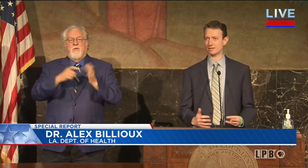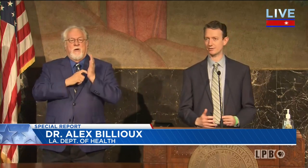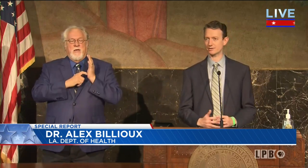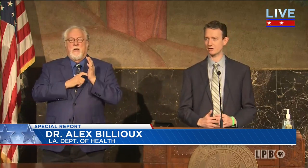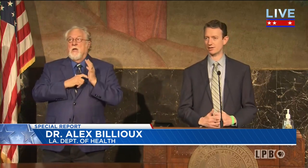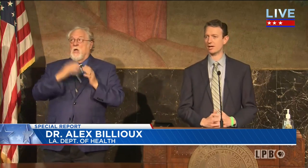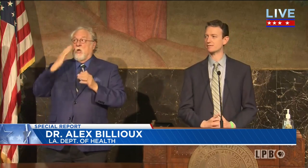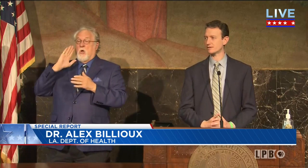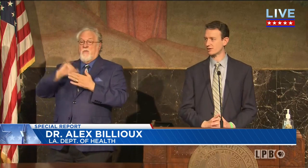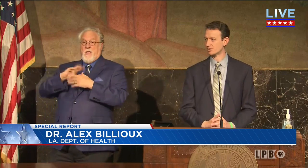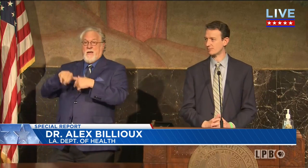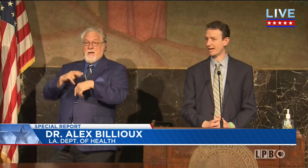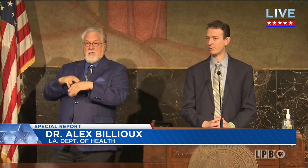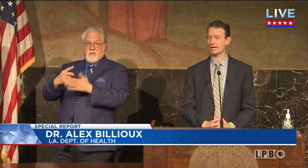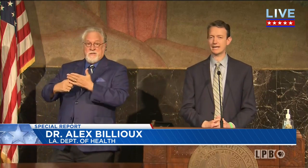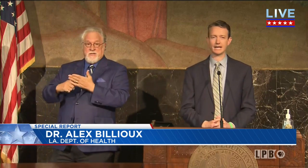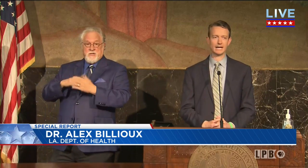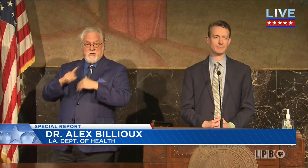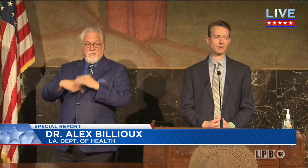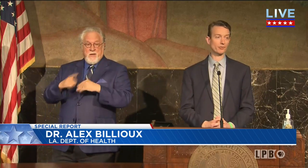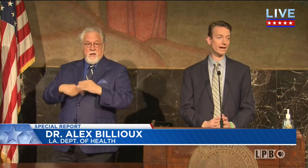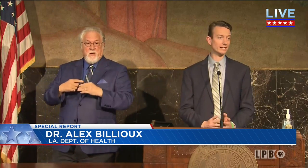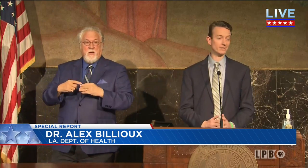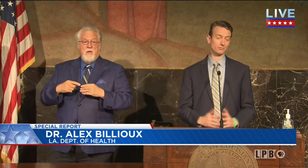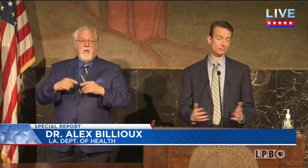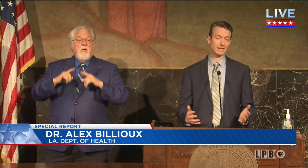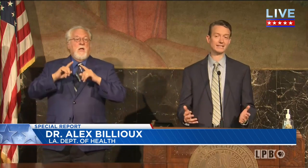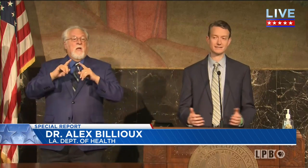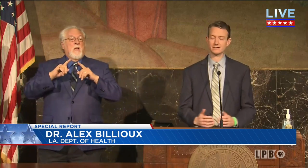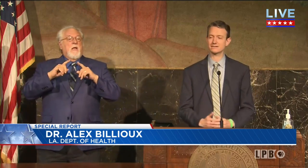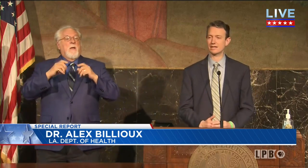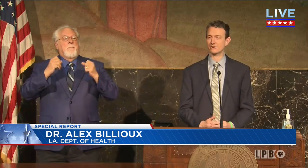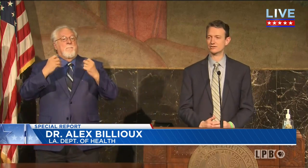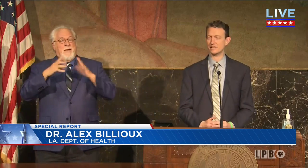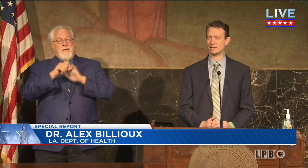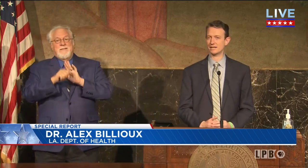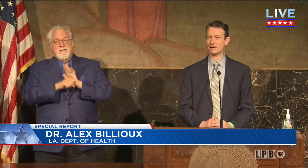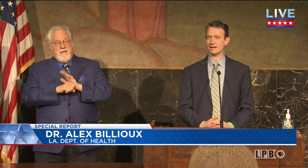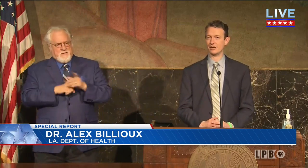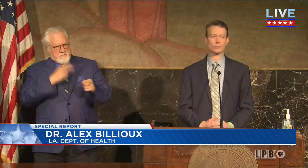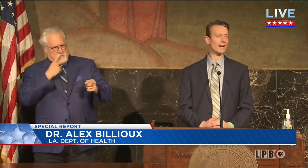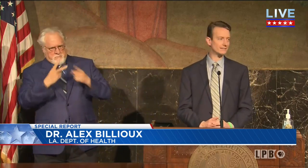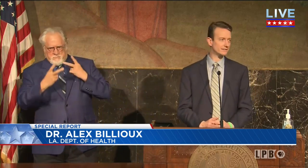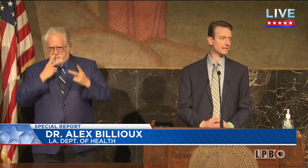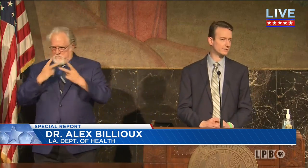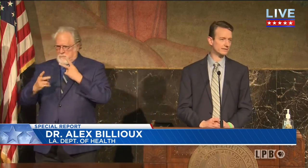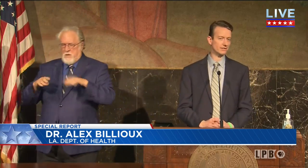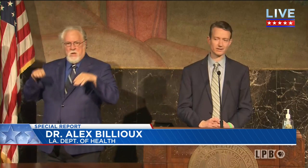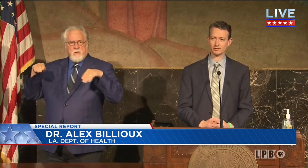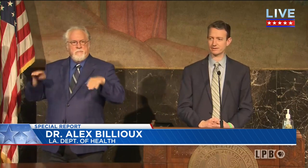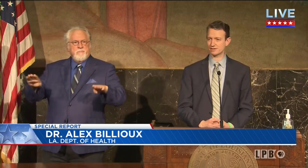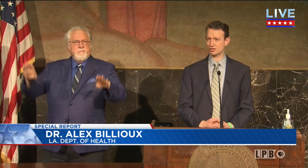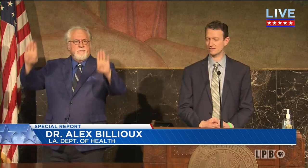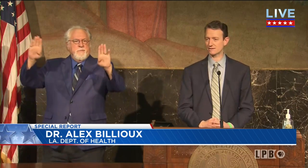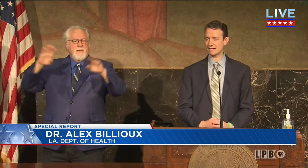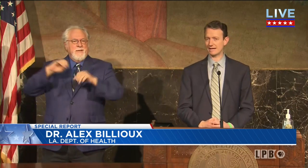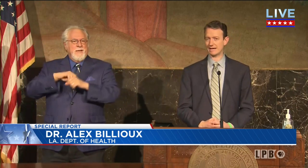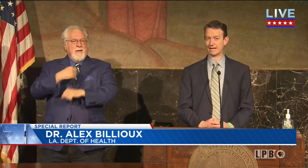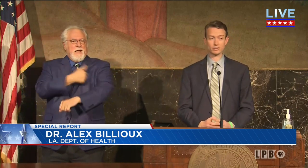OPPORTUNITY TO LOOK THROUGH AT THE GATING CRITERIA AND PUT THAT IN CONTEXT. WE KNOW THAT NATIONALLY THERE'S